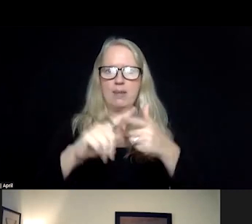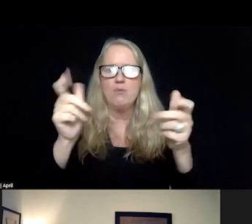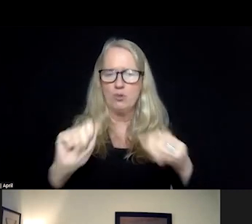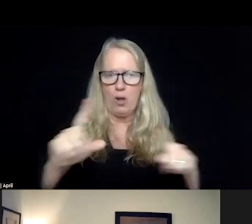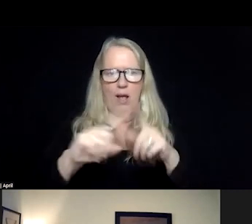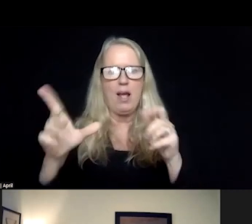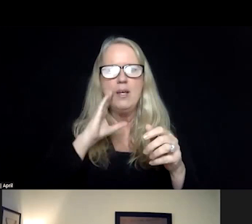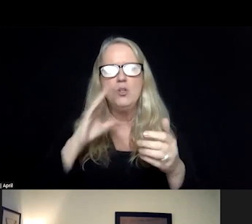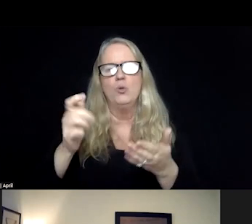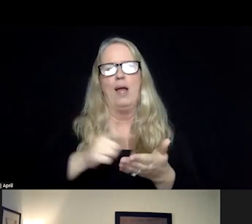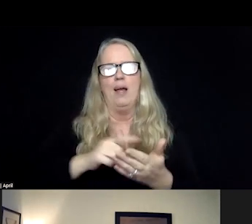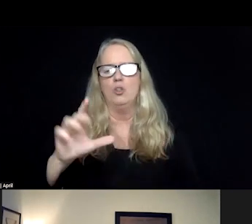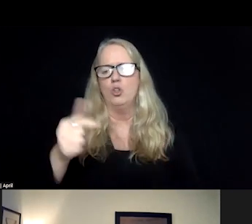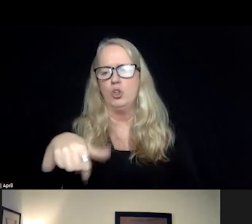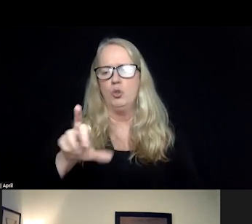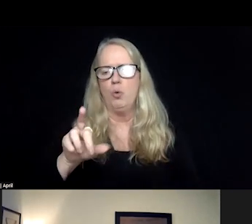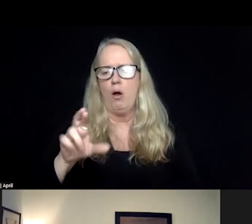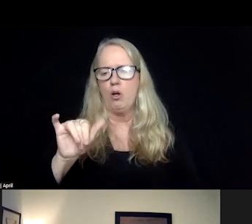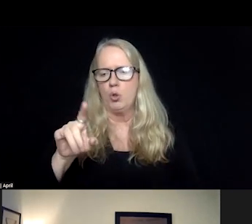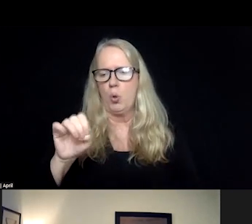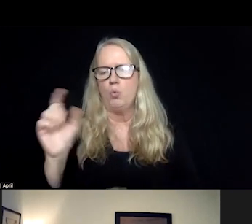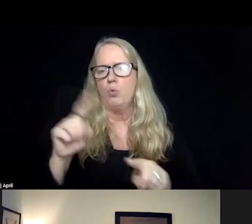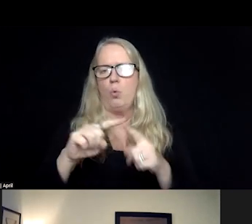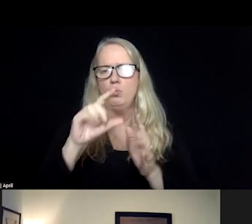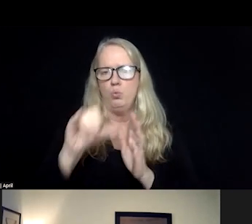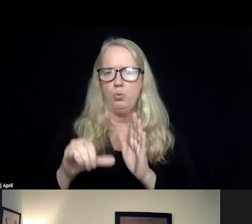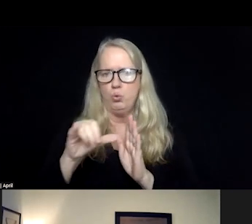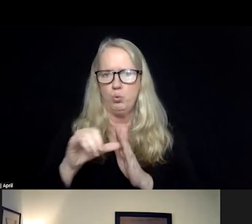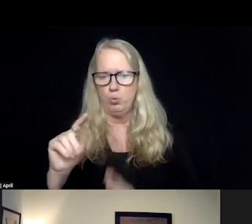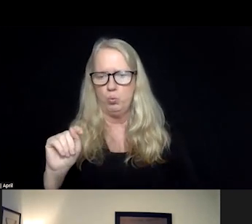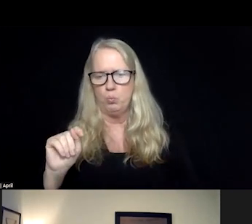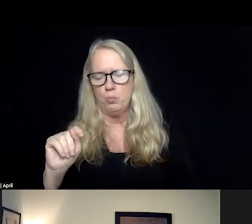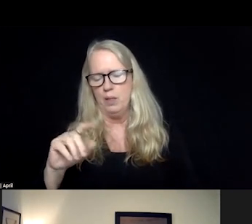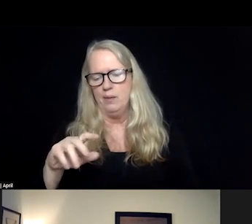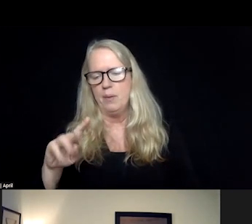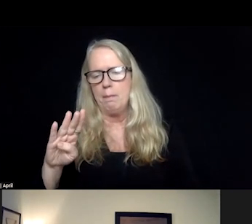SCAN THE QR CODE AND GET TO THE YOUTUBE PAGE. ALL RIGHT.